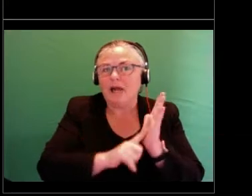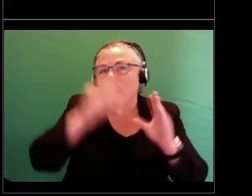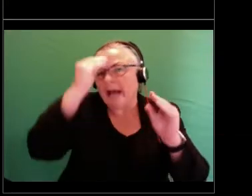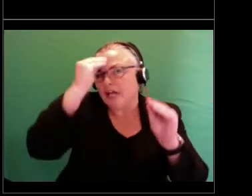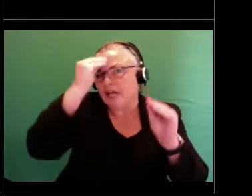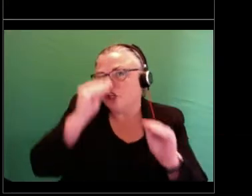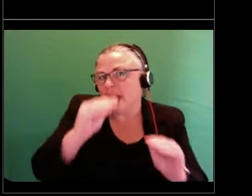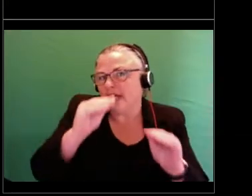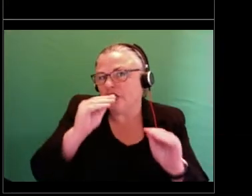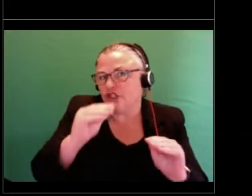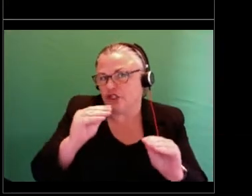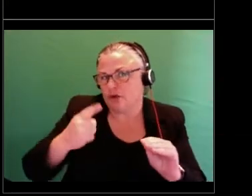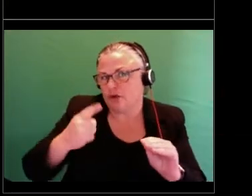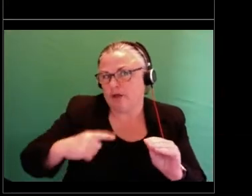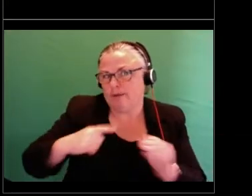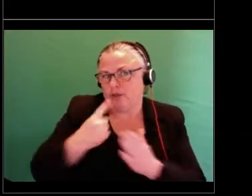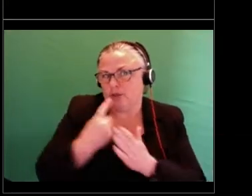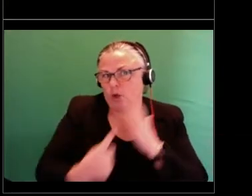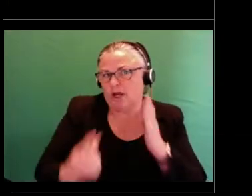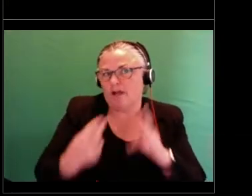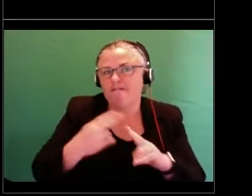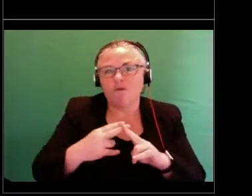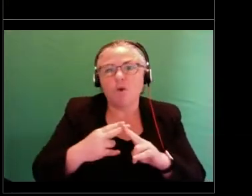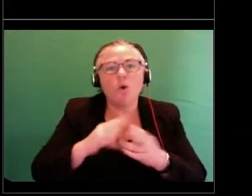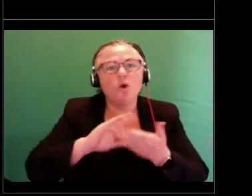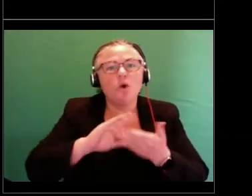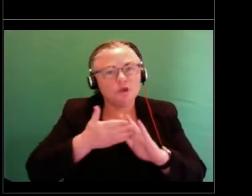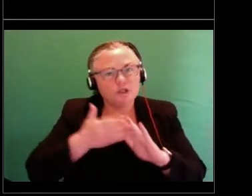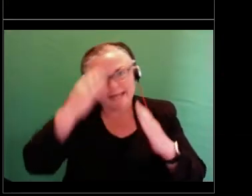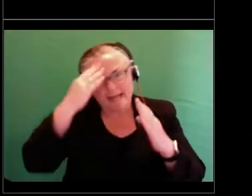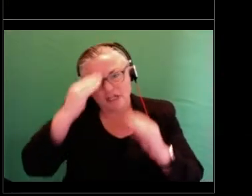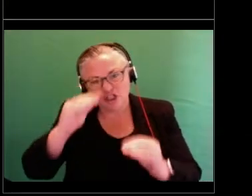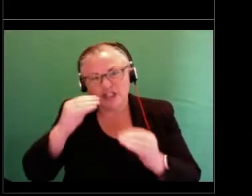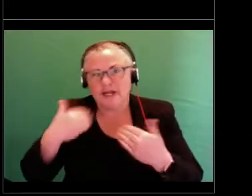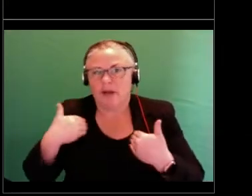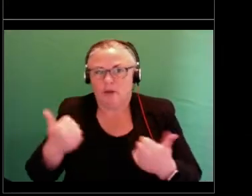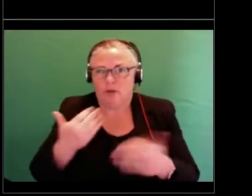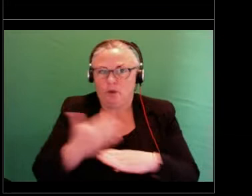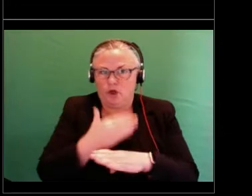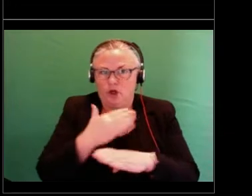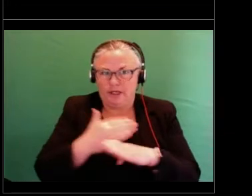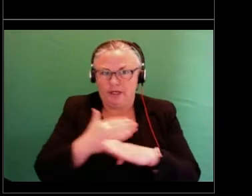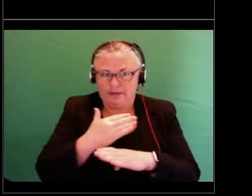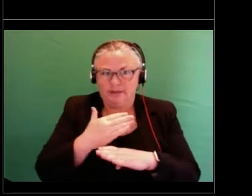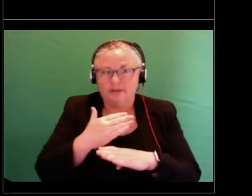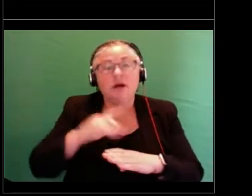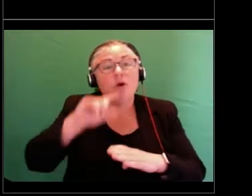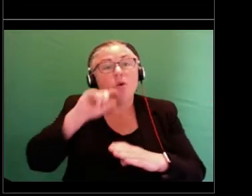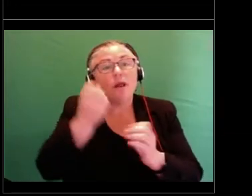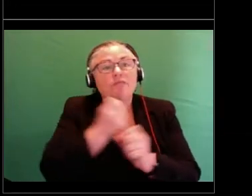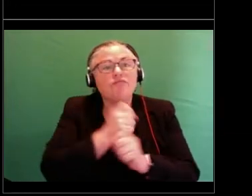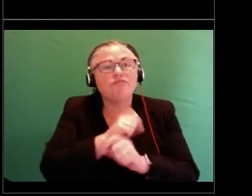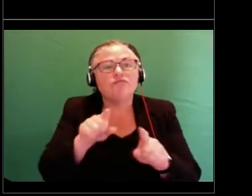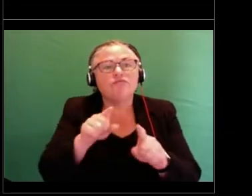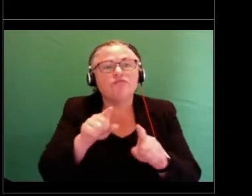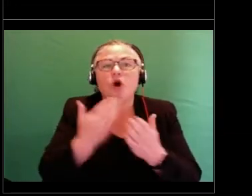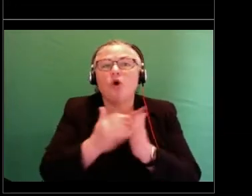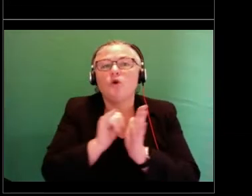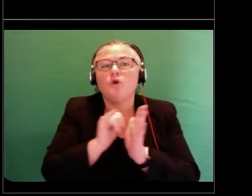and education workers and it is being recorded today and will be published on our YouTube